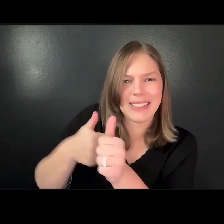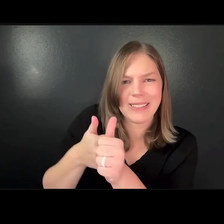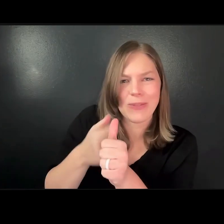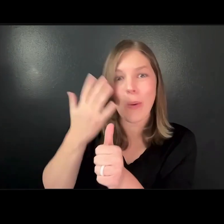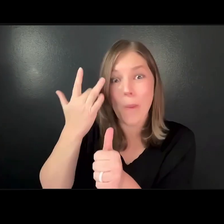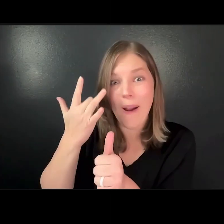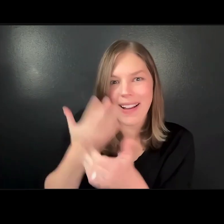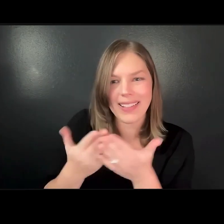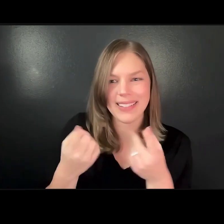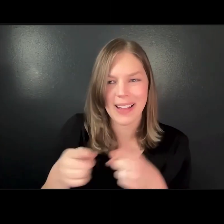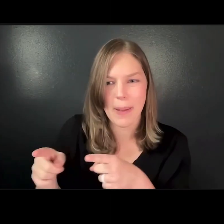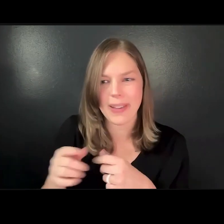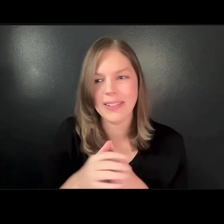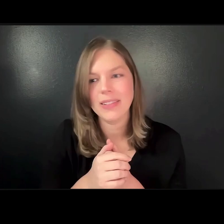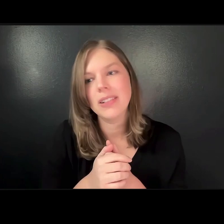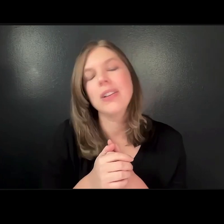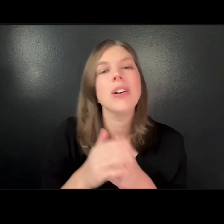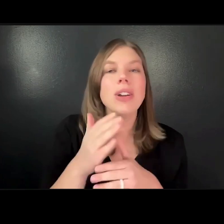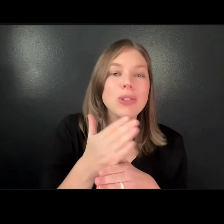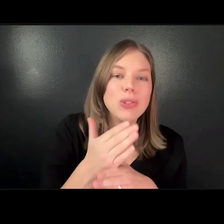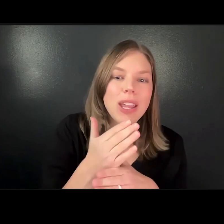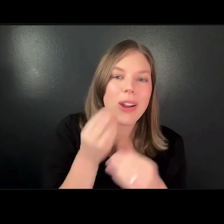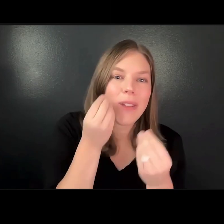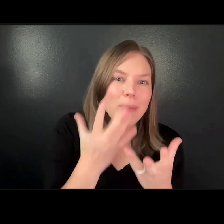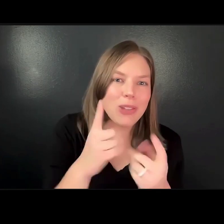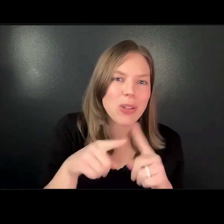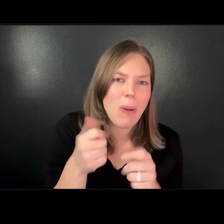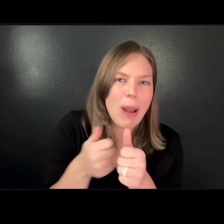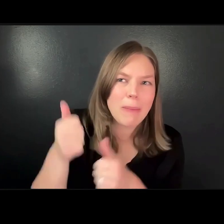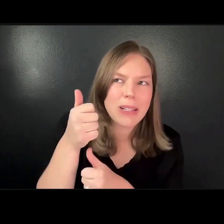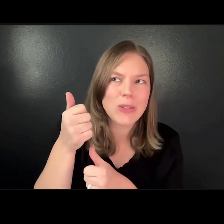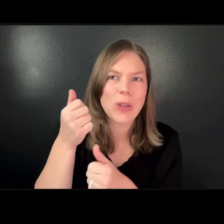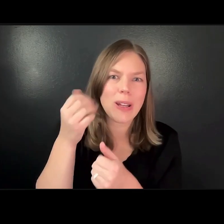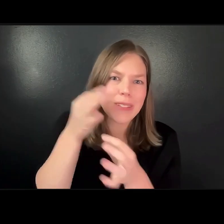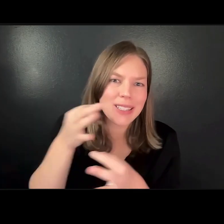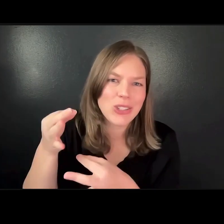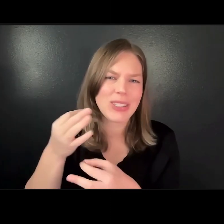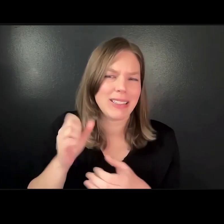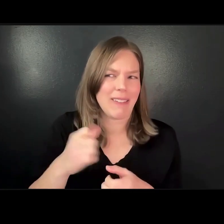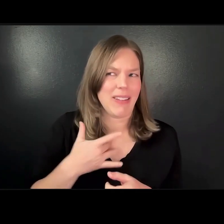obligations from the administration. To share information about administrative decisions